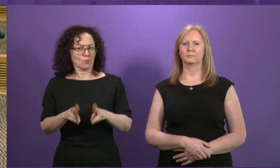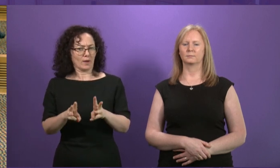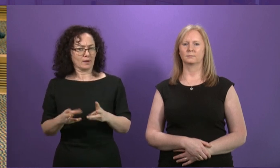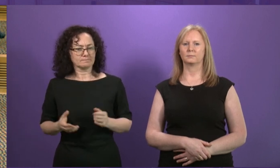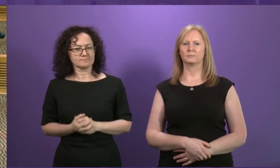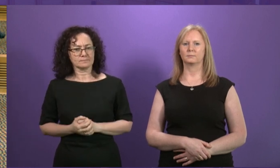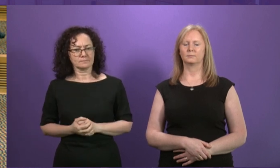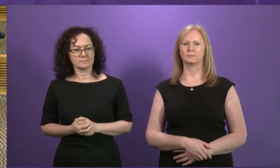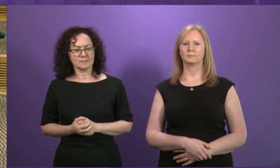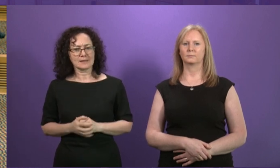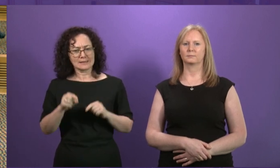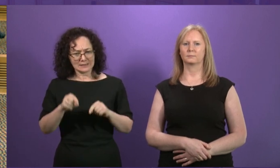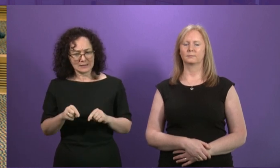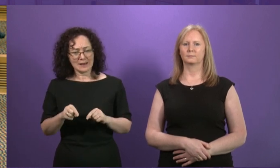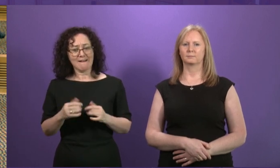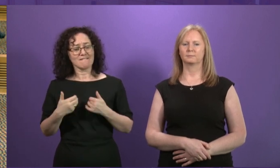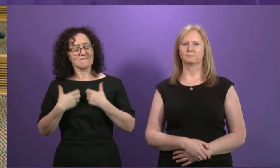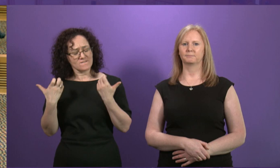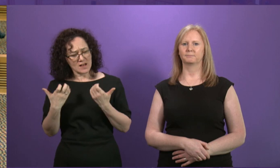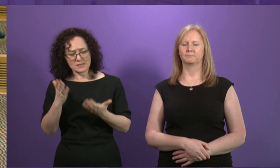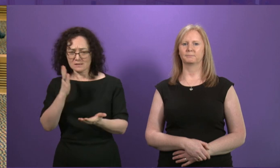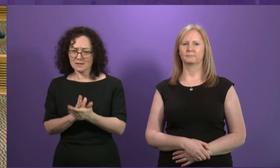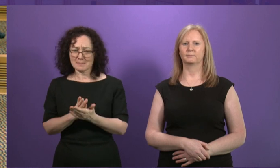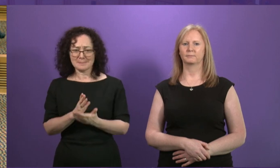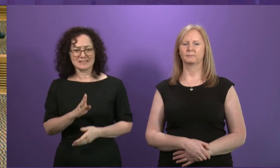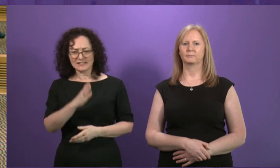and must be treated in that way, so I hope that the game is not promoted.